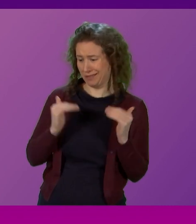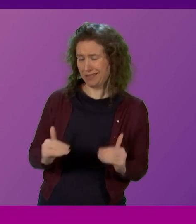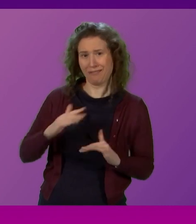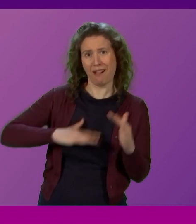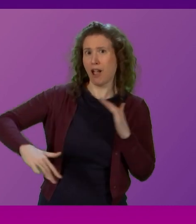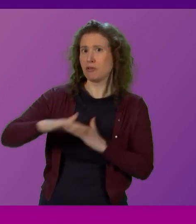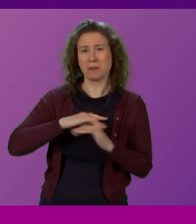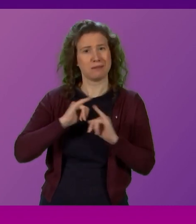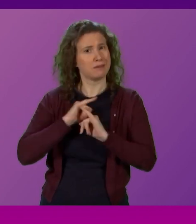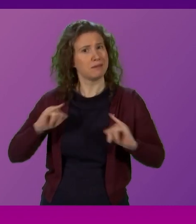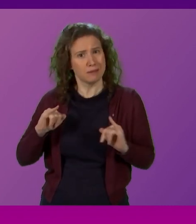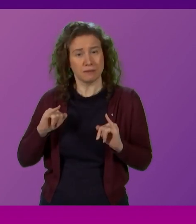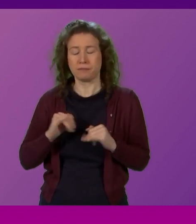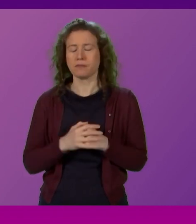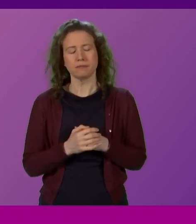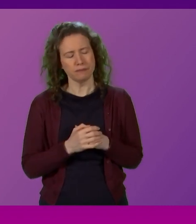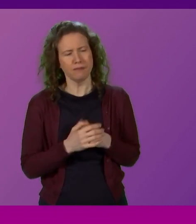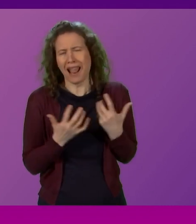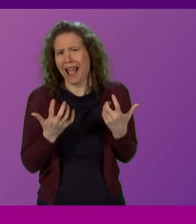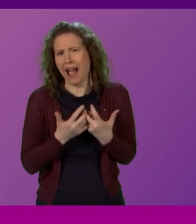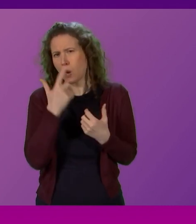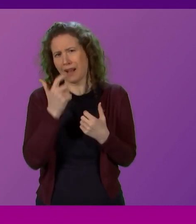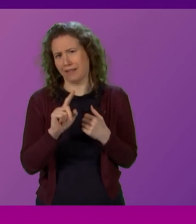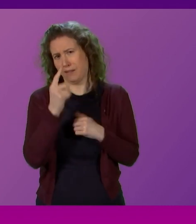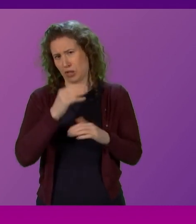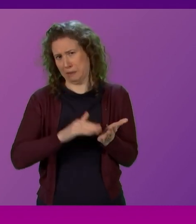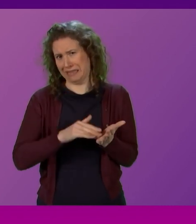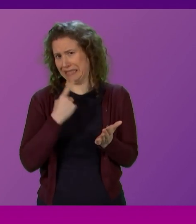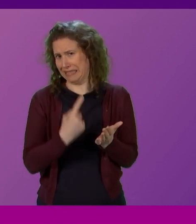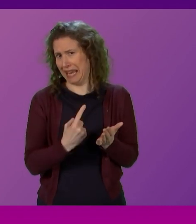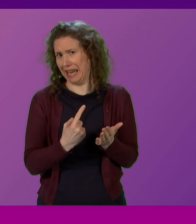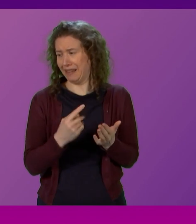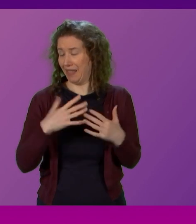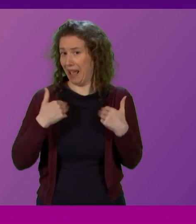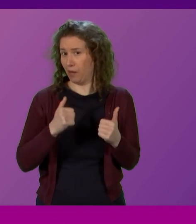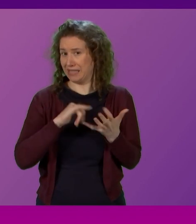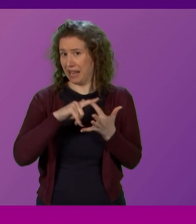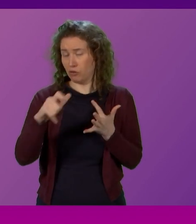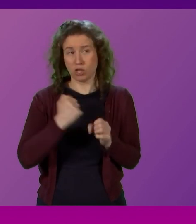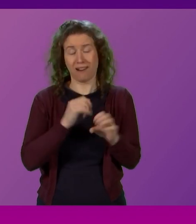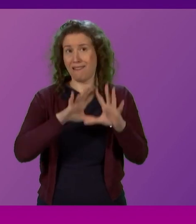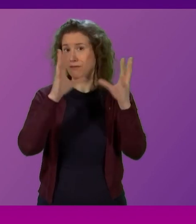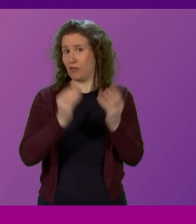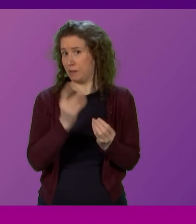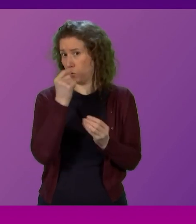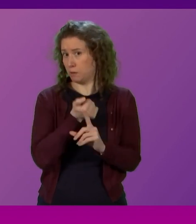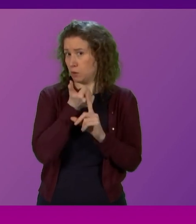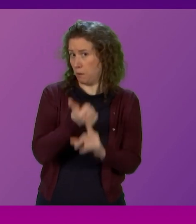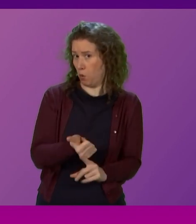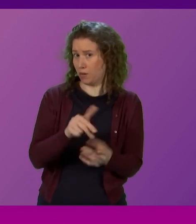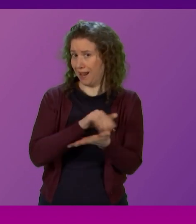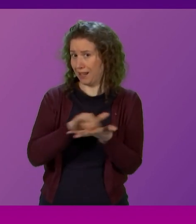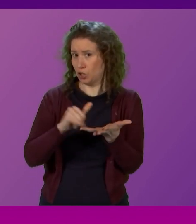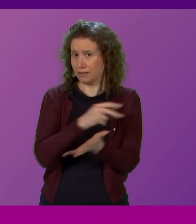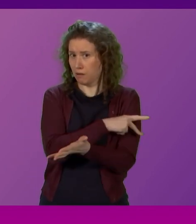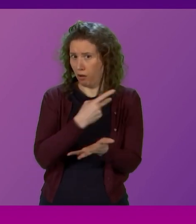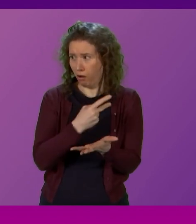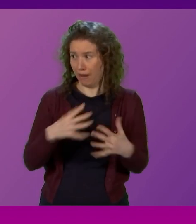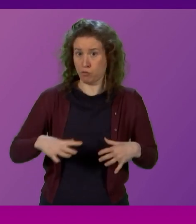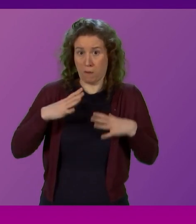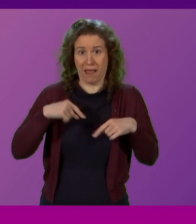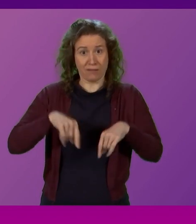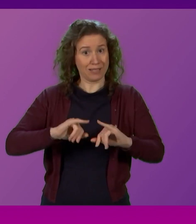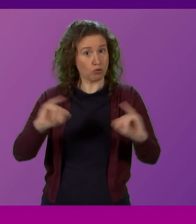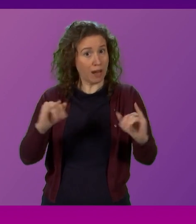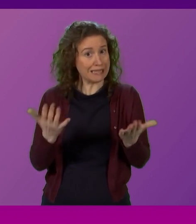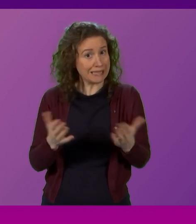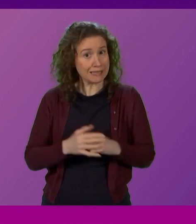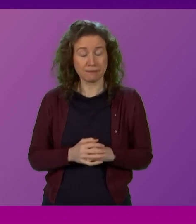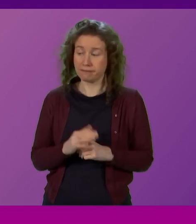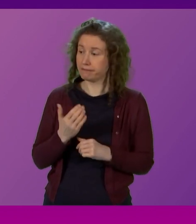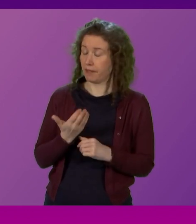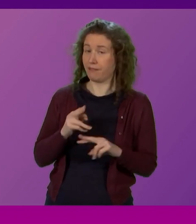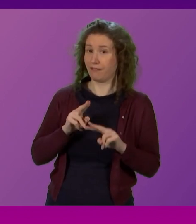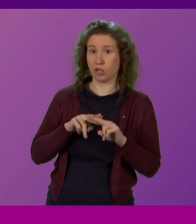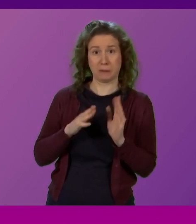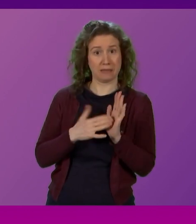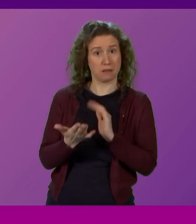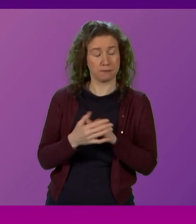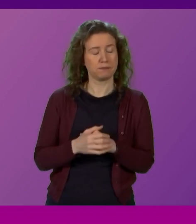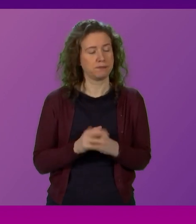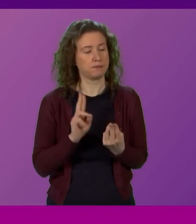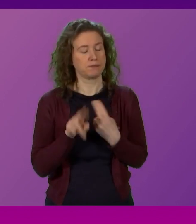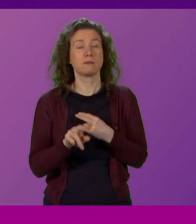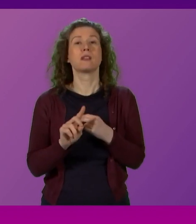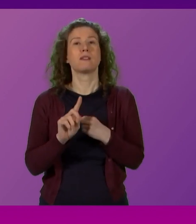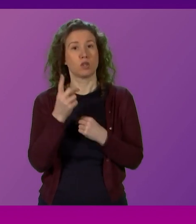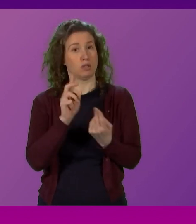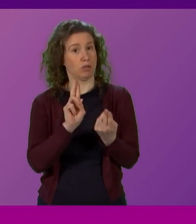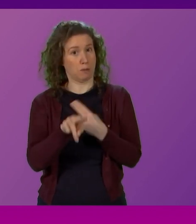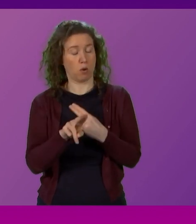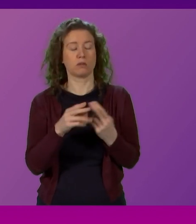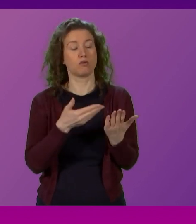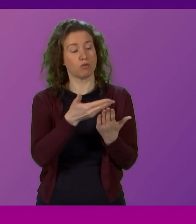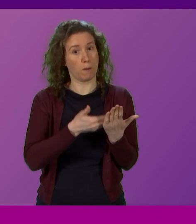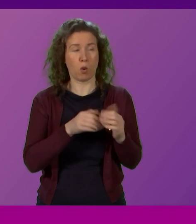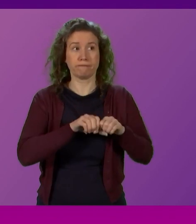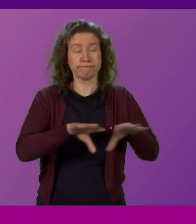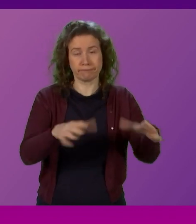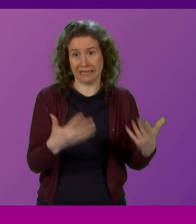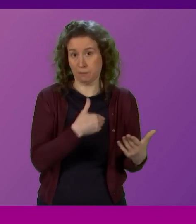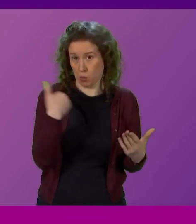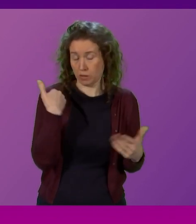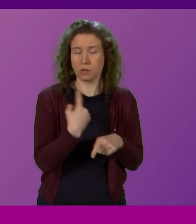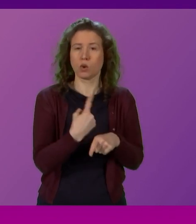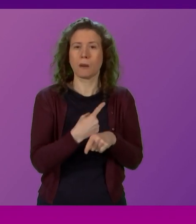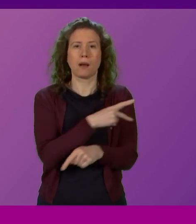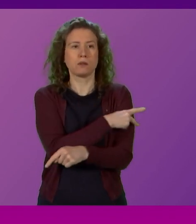First, in relation to reports in the media this morning about staff in NHS Greater Glasgow